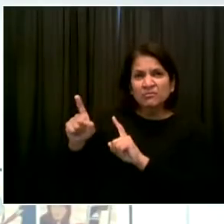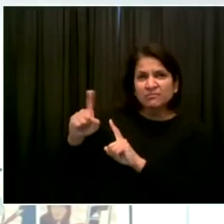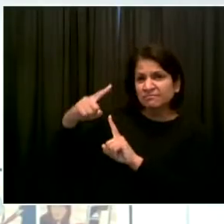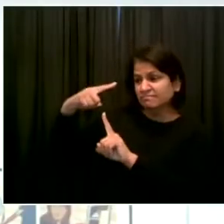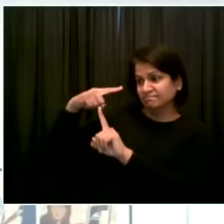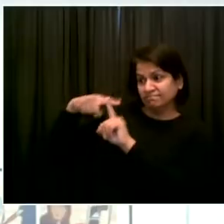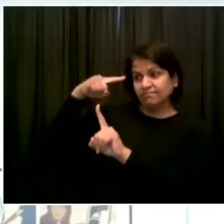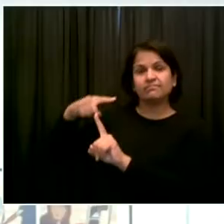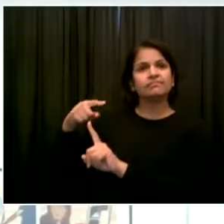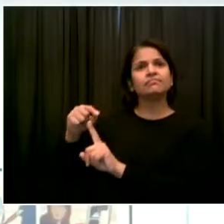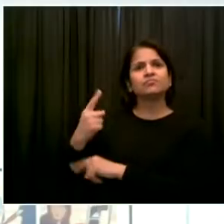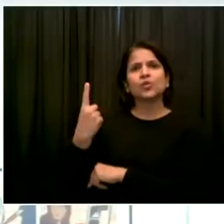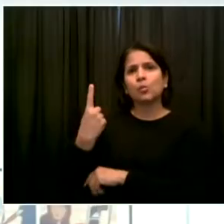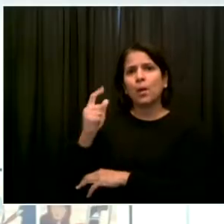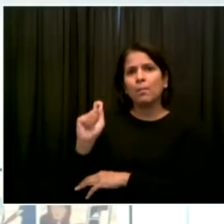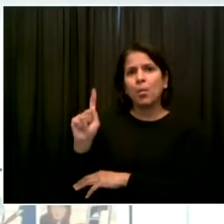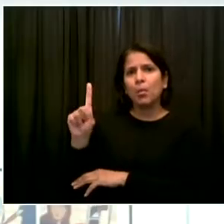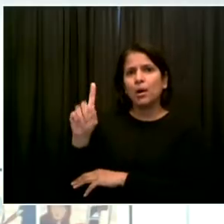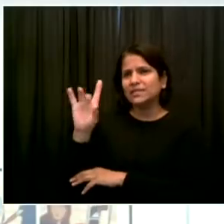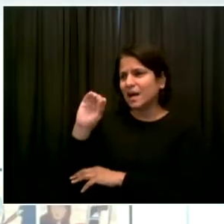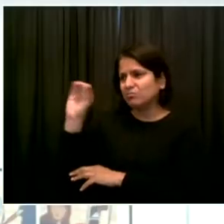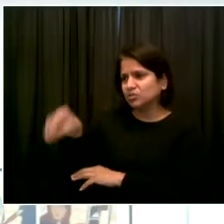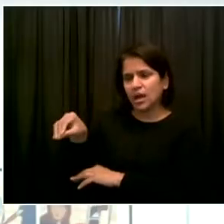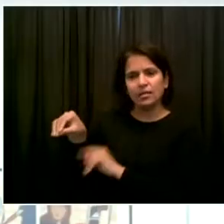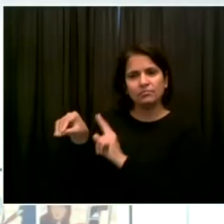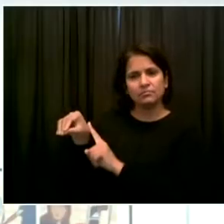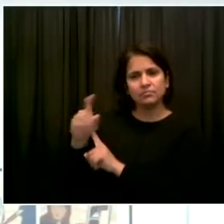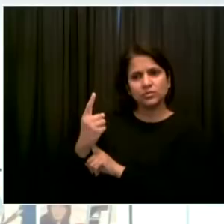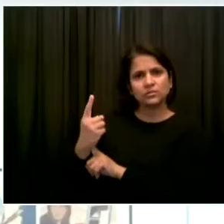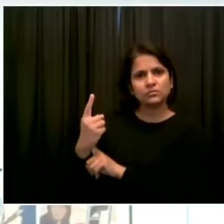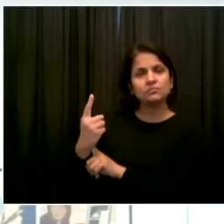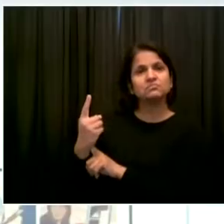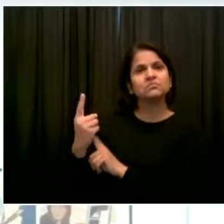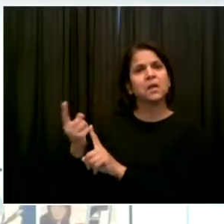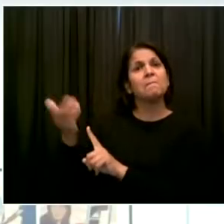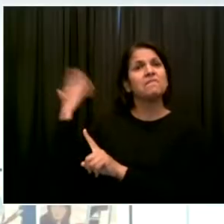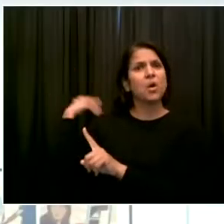UNDERSTAND THIS. FIRST, IN SCHOOL TESTING POSITIIVTY RATE IS THAT ONE